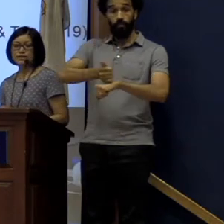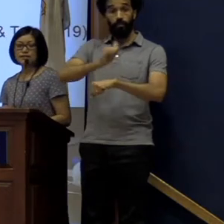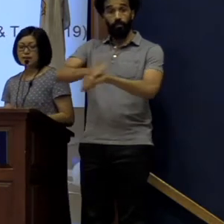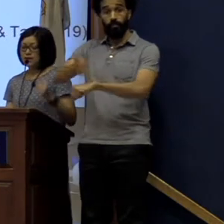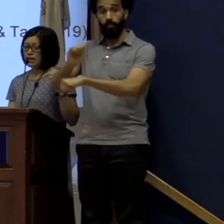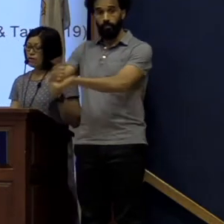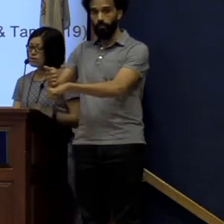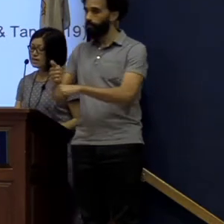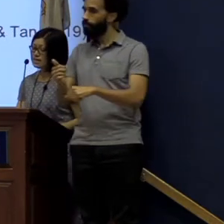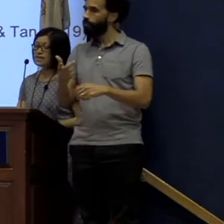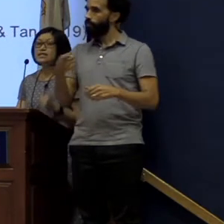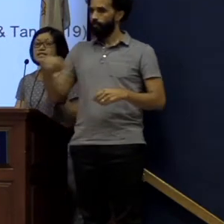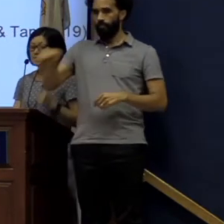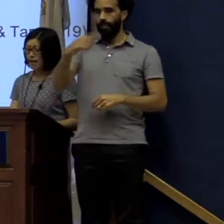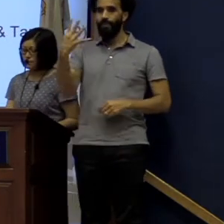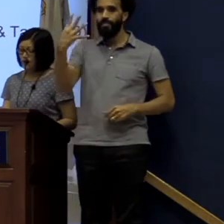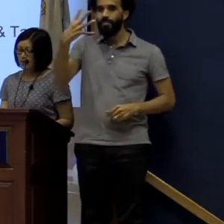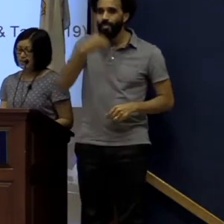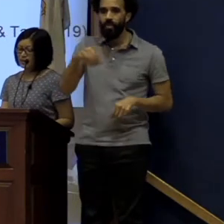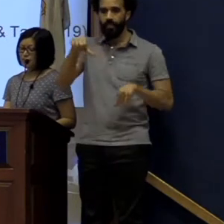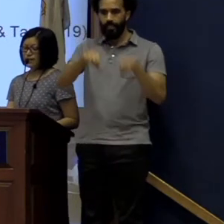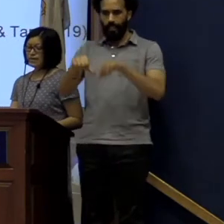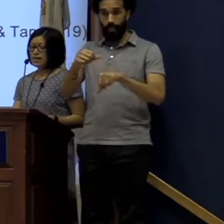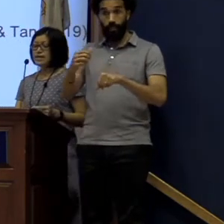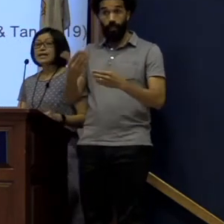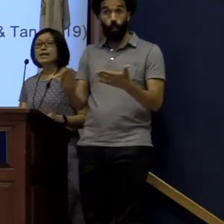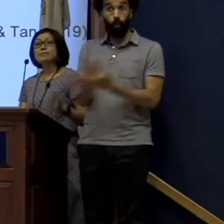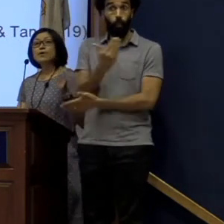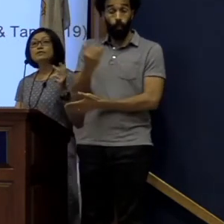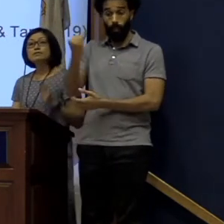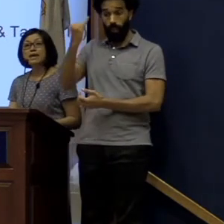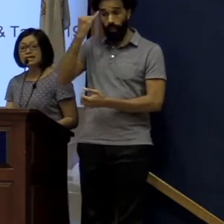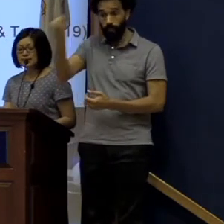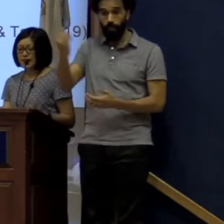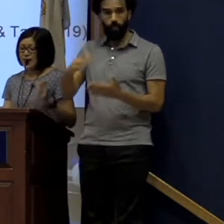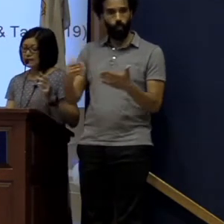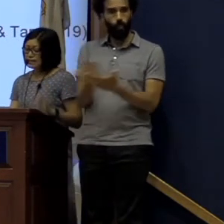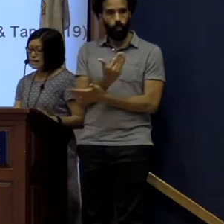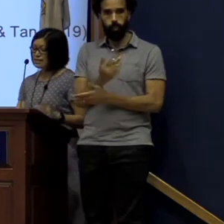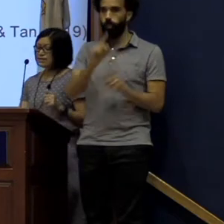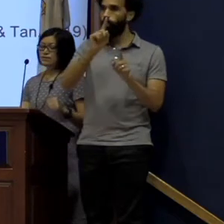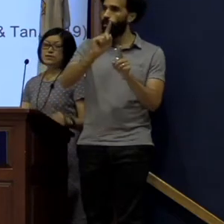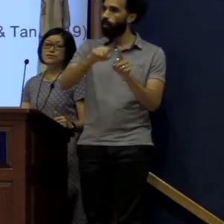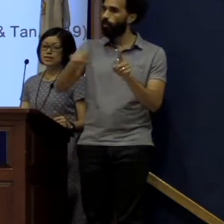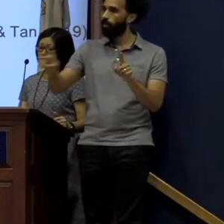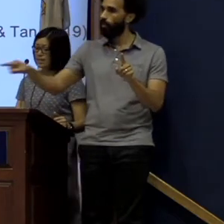they are authentic STEM robust artifacts that claim both space and status for the creators as